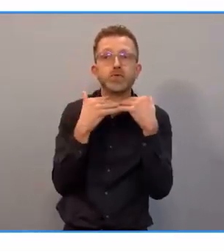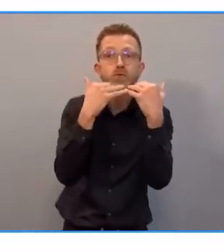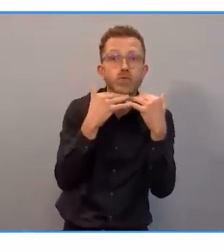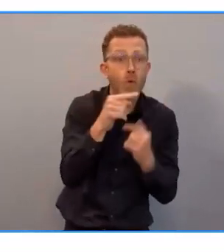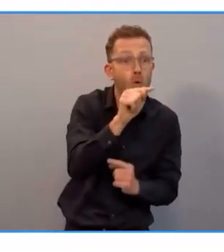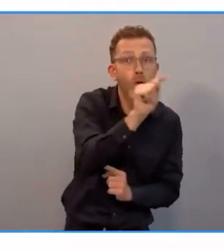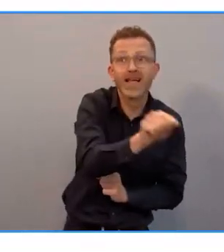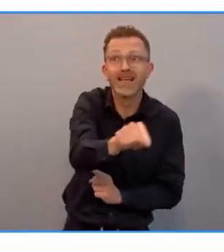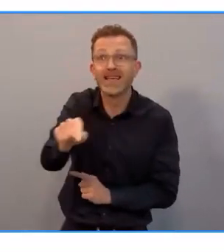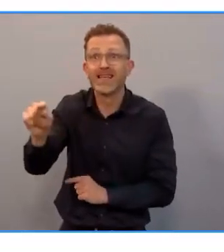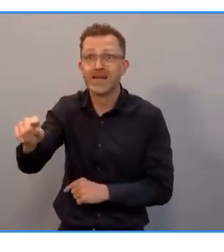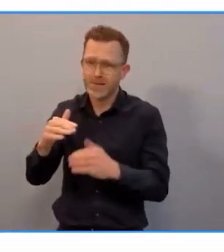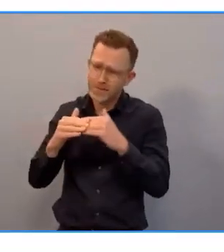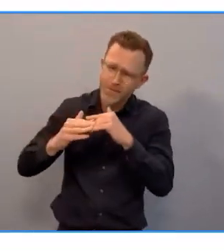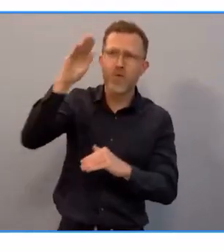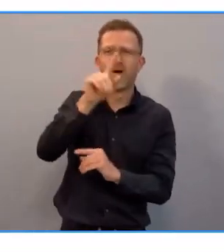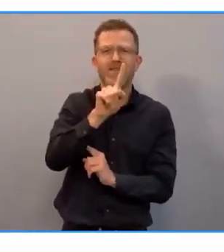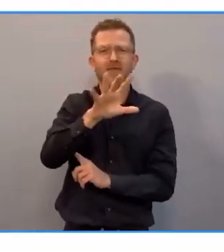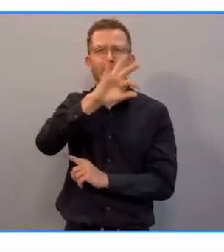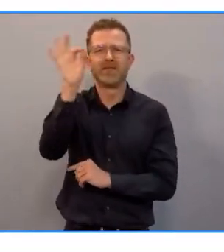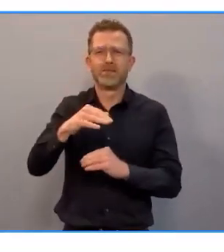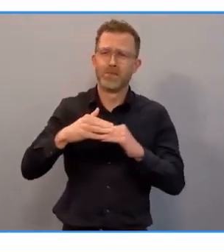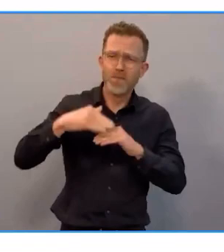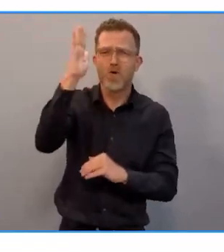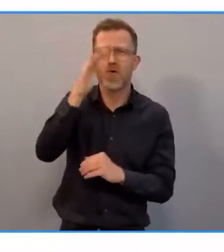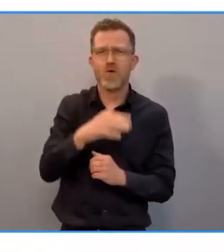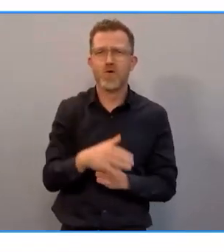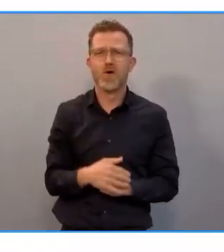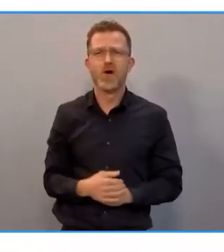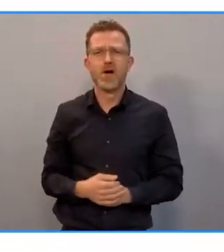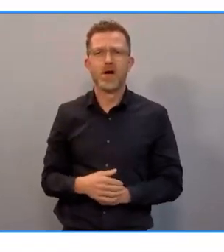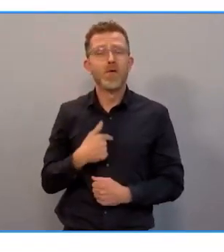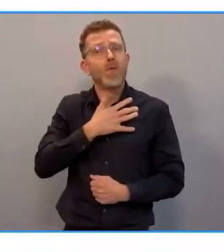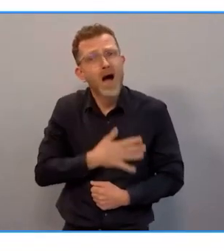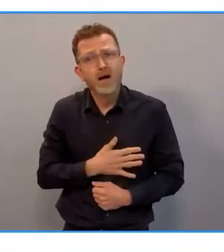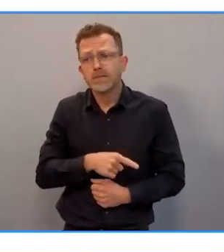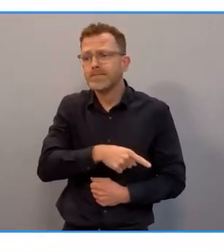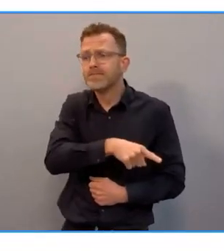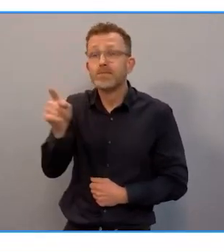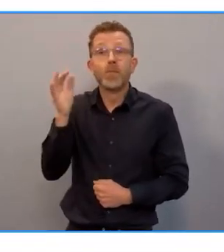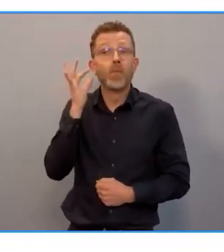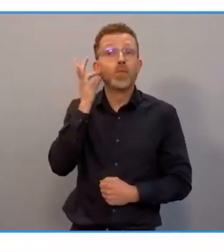global South to attend the GDS to be overcome